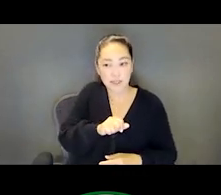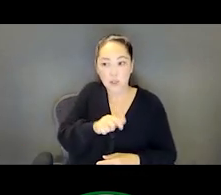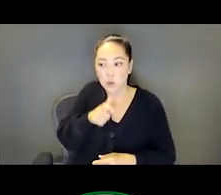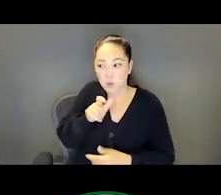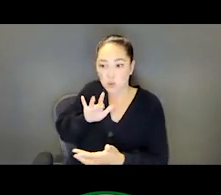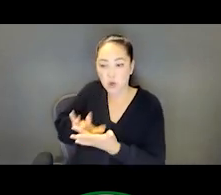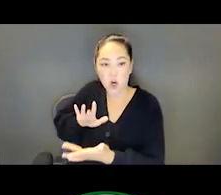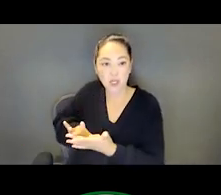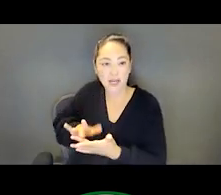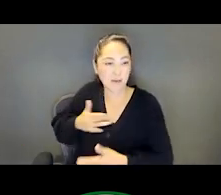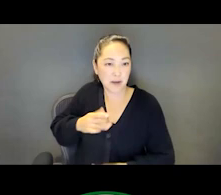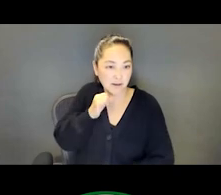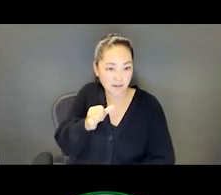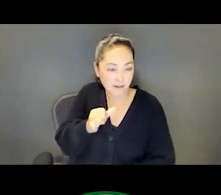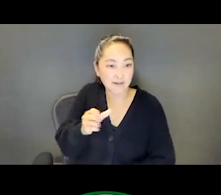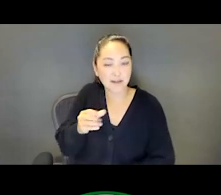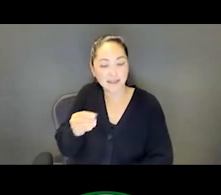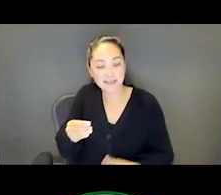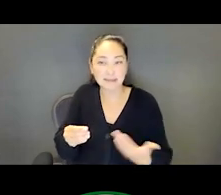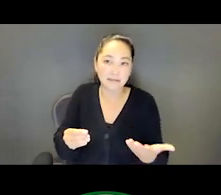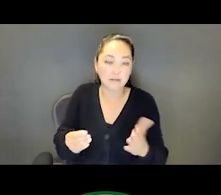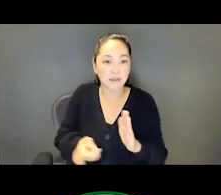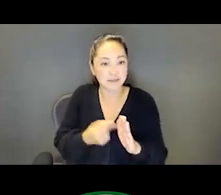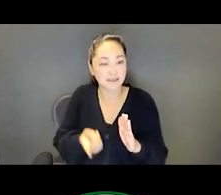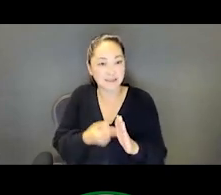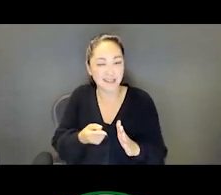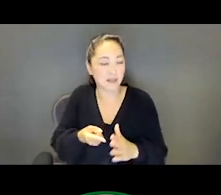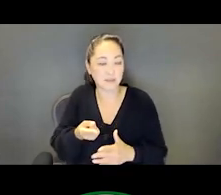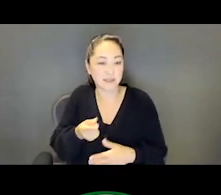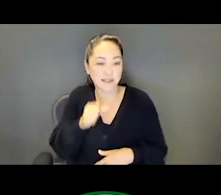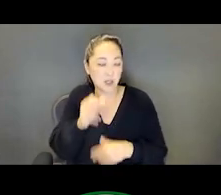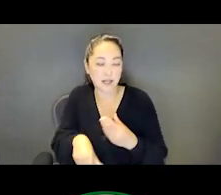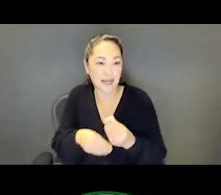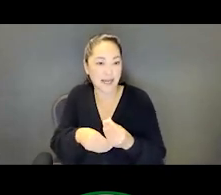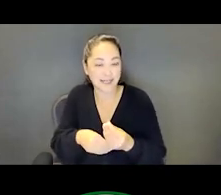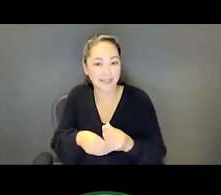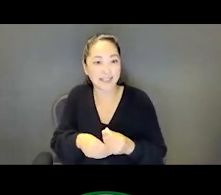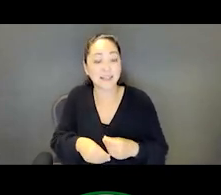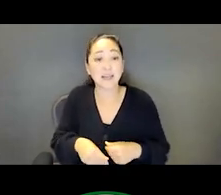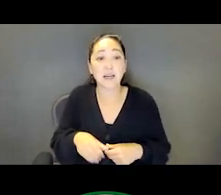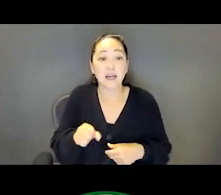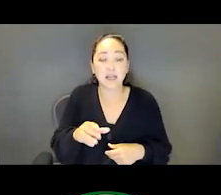I reflex to automatically say, okay, we're doing this new thing. Is it gonna be accessible?